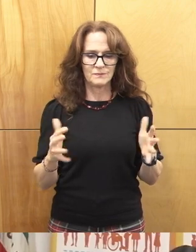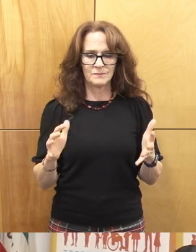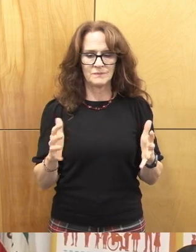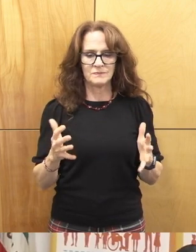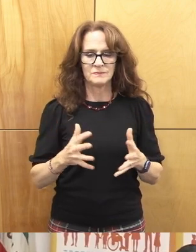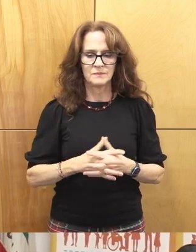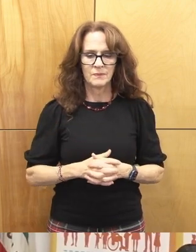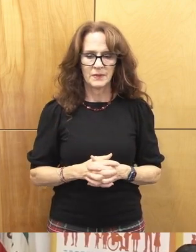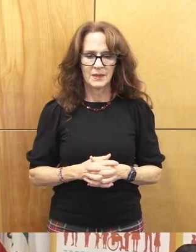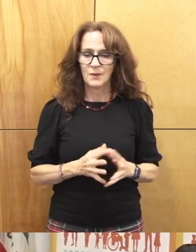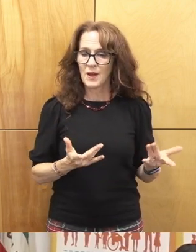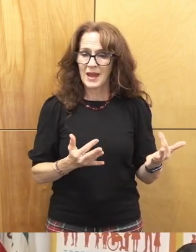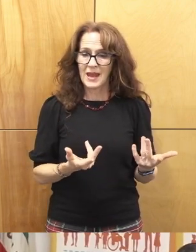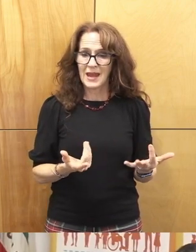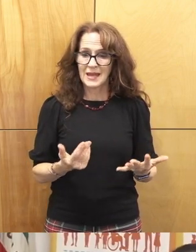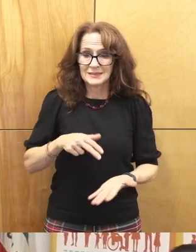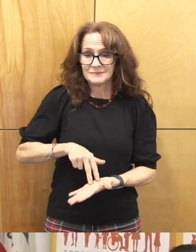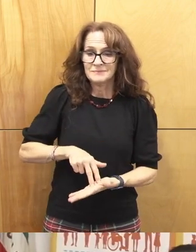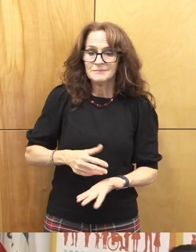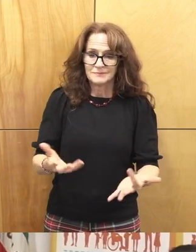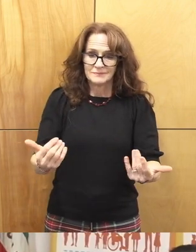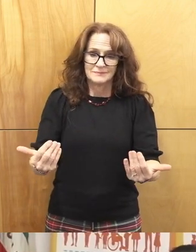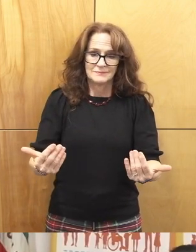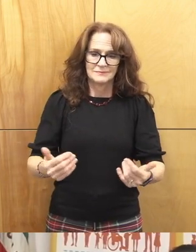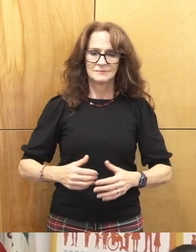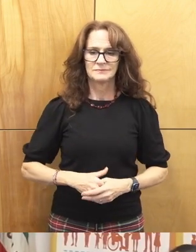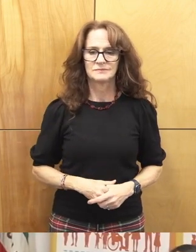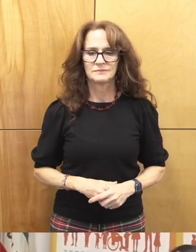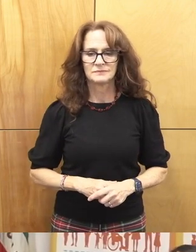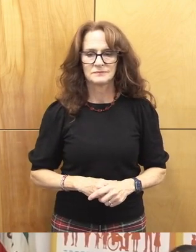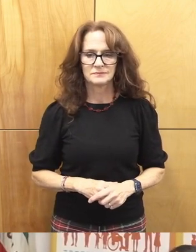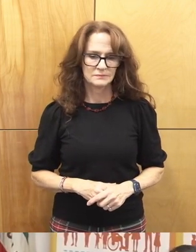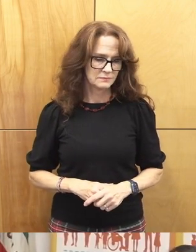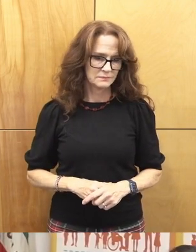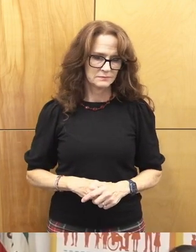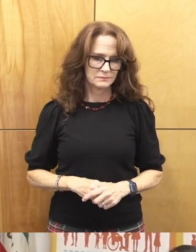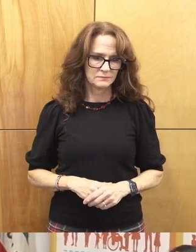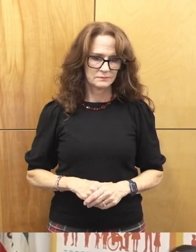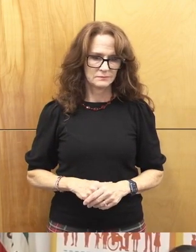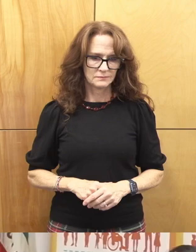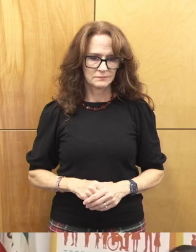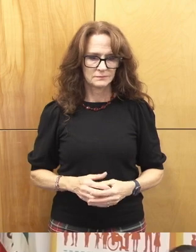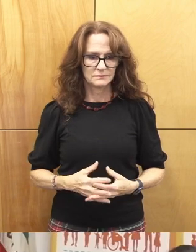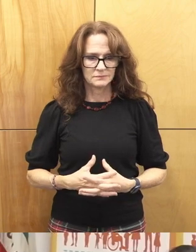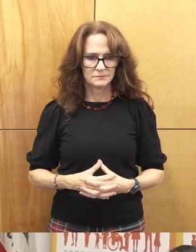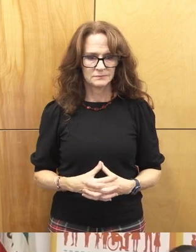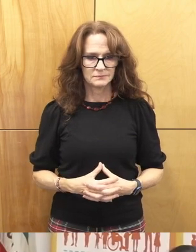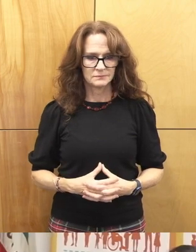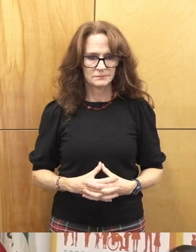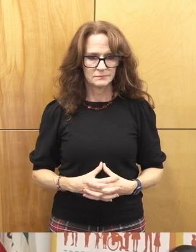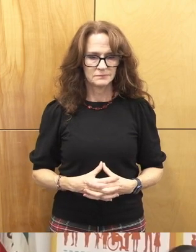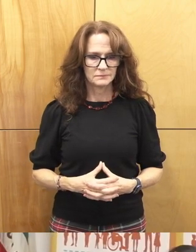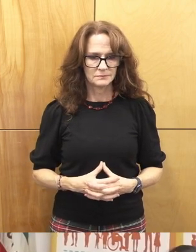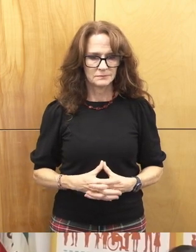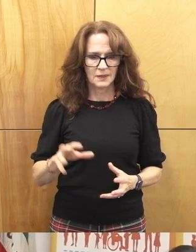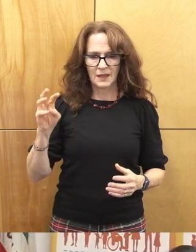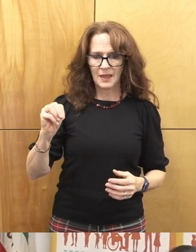Don't sit down yet, sir. There's a Movimiento Estudiantil Chicano de Aztlán at CAMS? There's a MEChA at CAMS? - Yes.